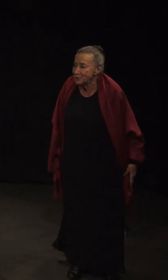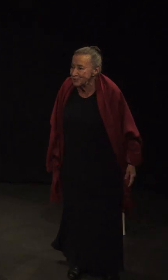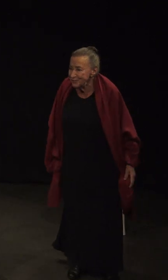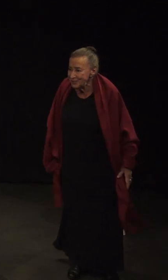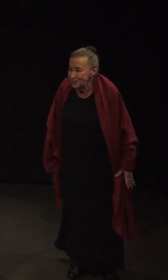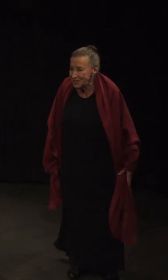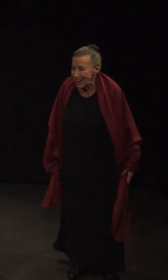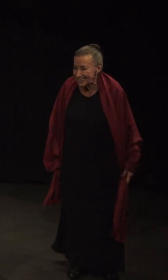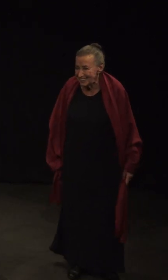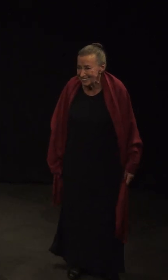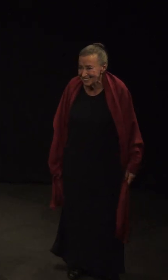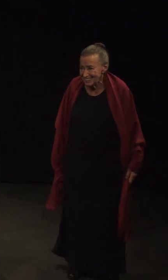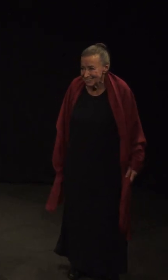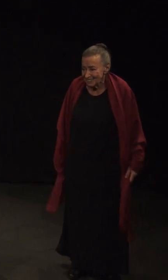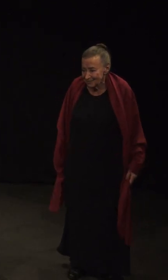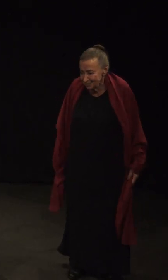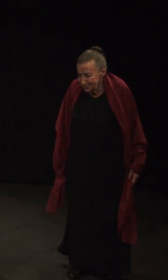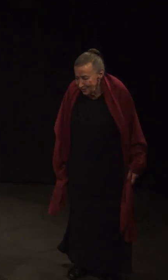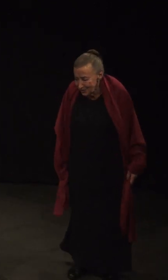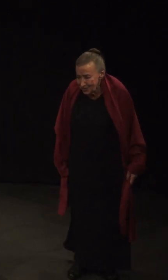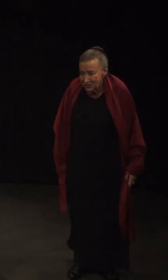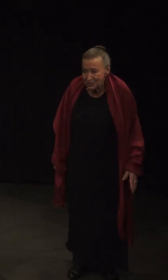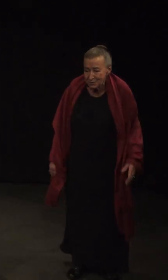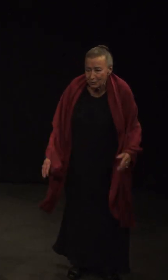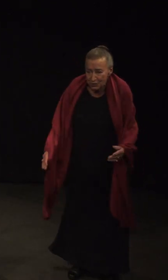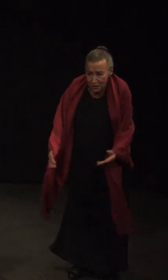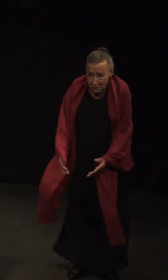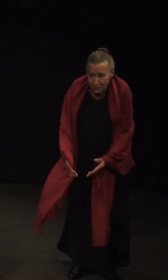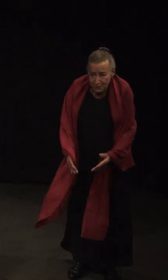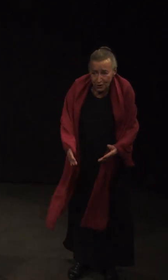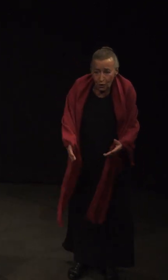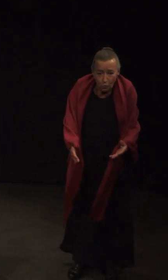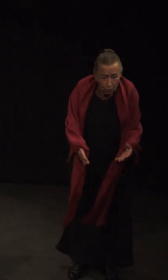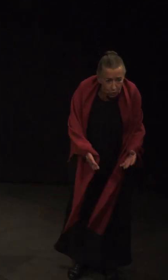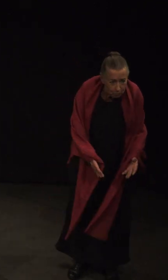with tireless diligence. Whether from need or partiality